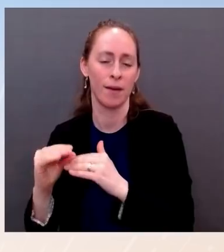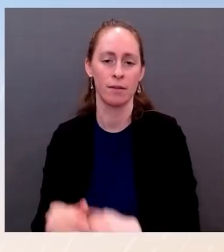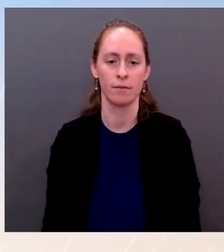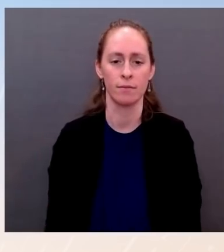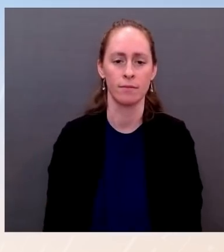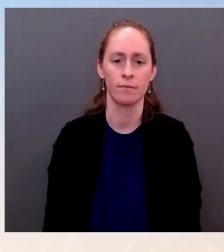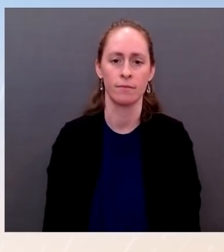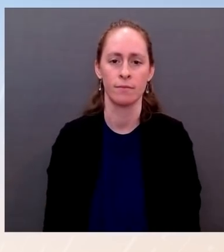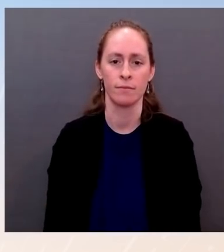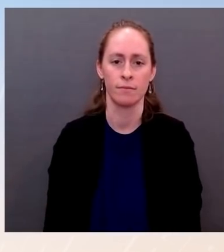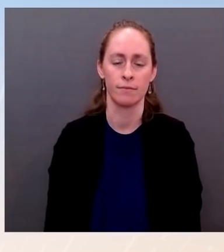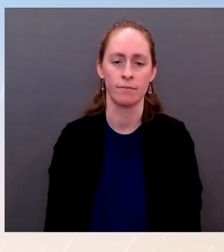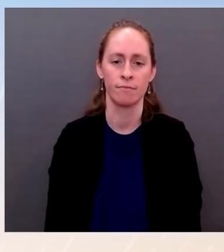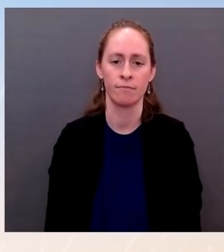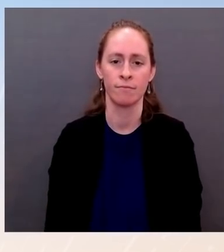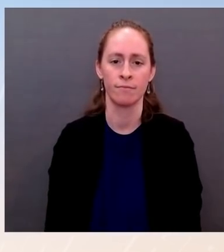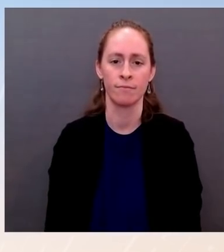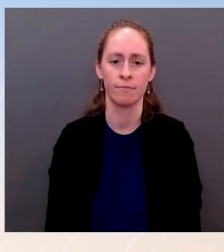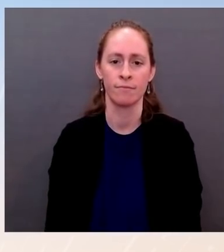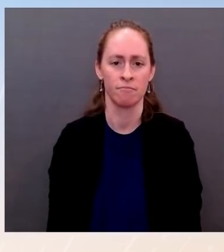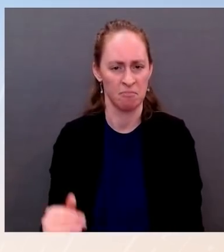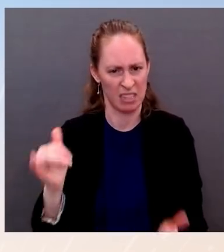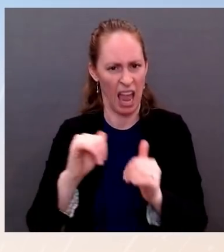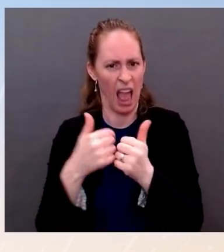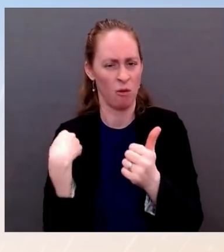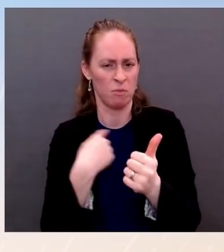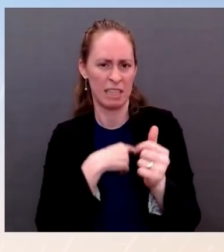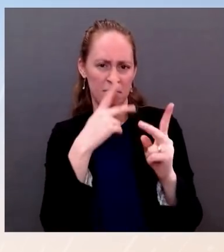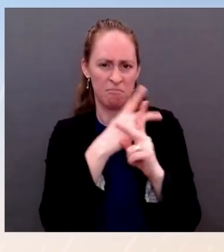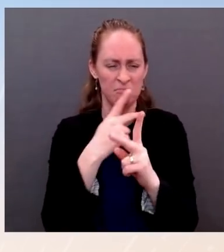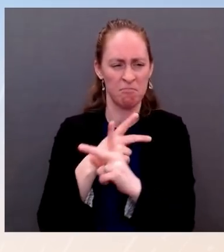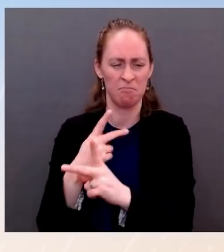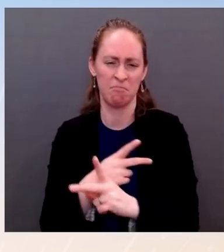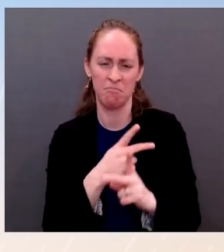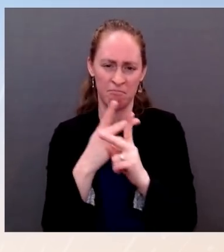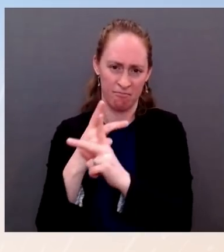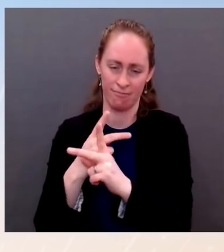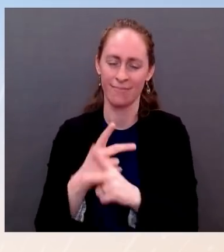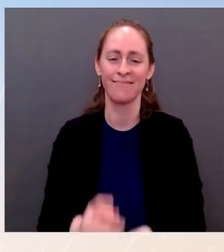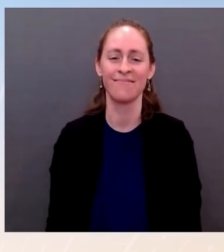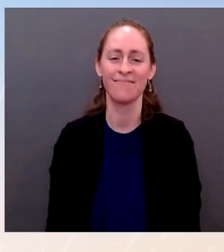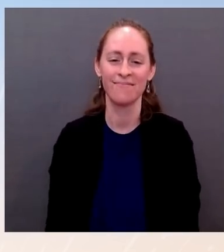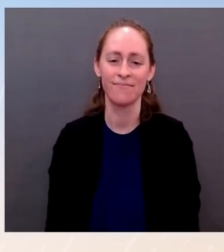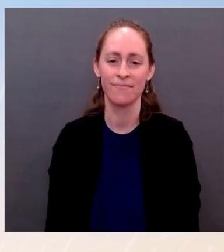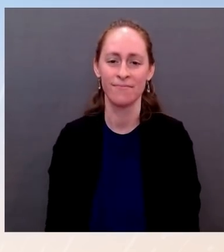about the embassy in Kyiv. Ms. Psaki: Yeah. The Press: You said that you're continuing to reduce the size of the embassy. To be clear,